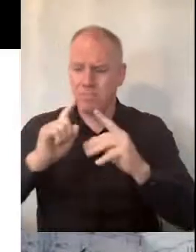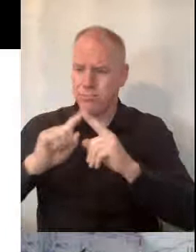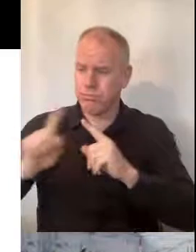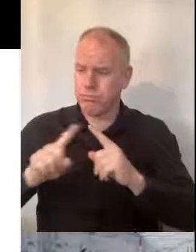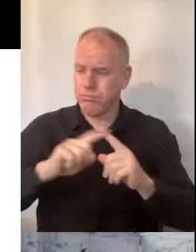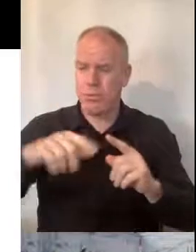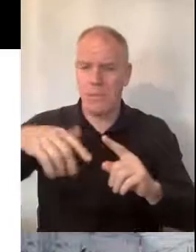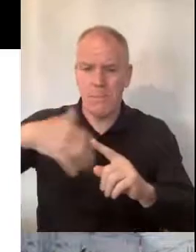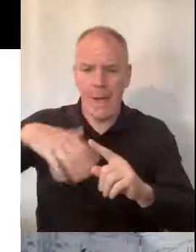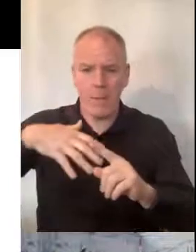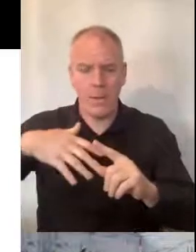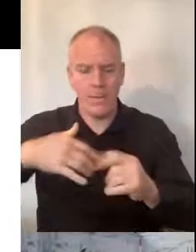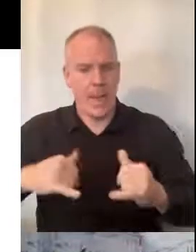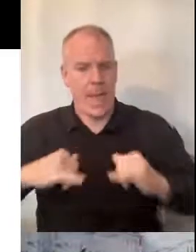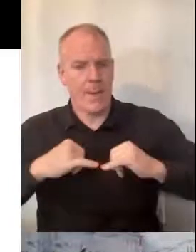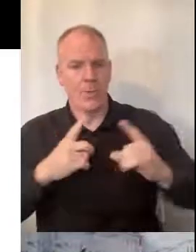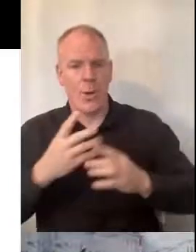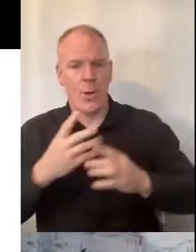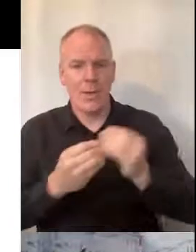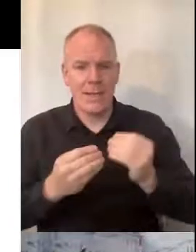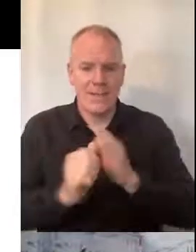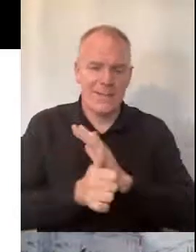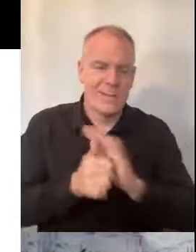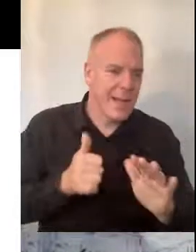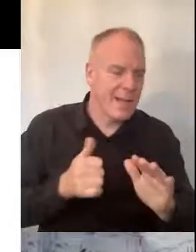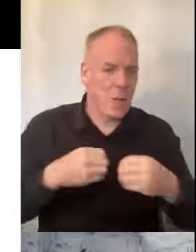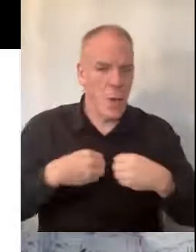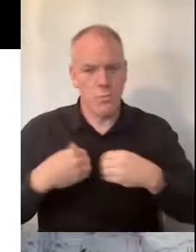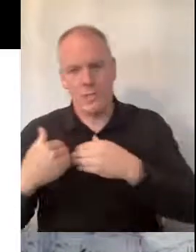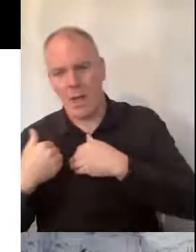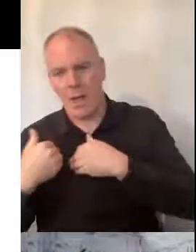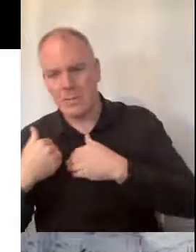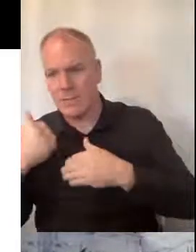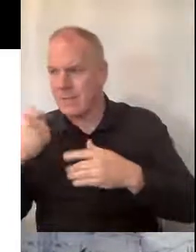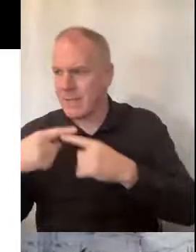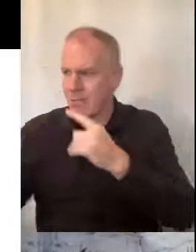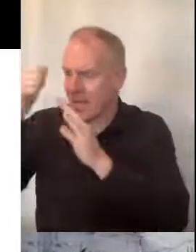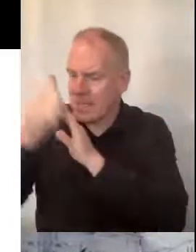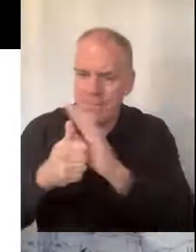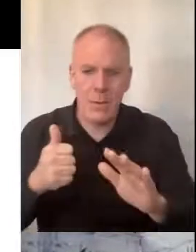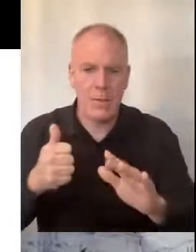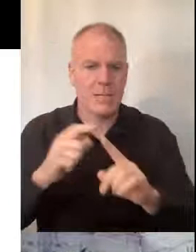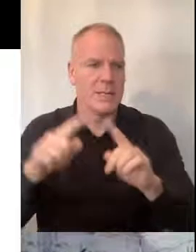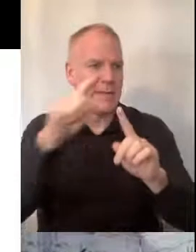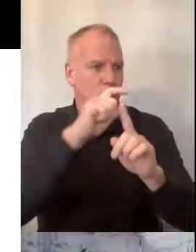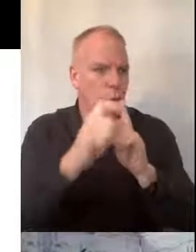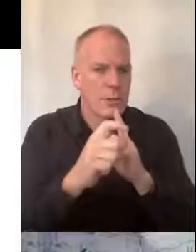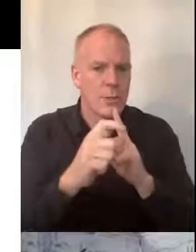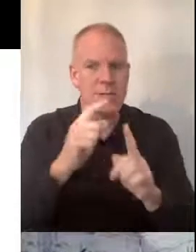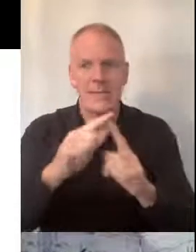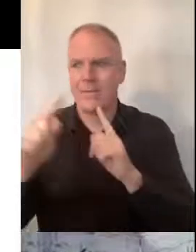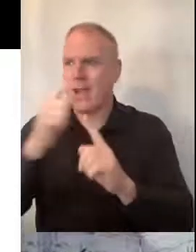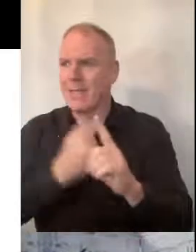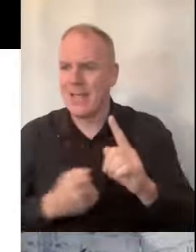abilities, skills, responsibilities, experiences, cultures, identities, disabilities,